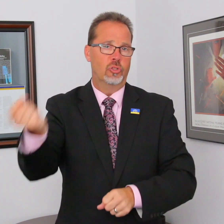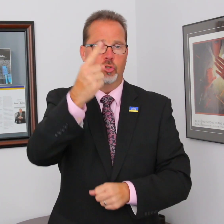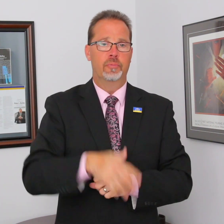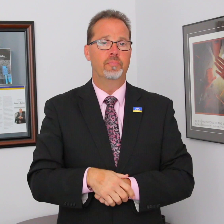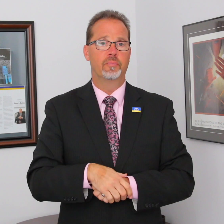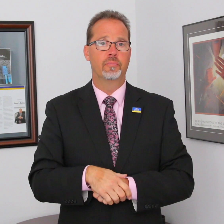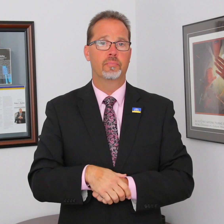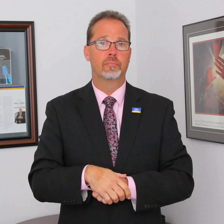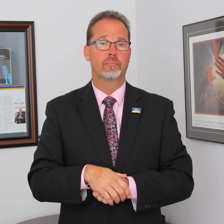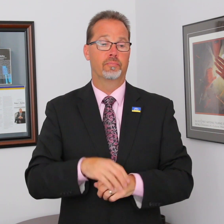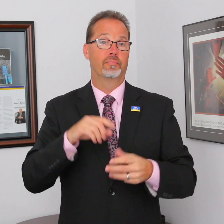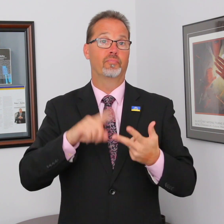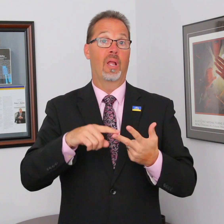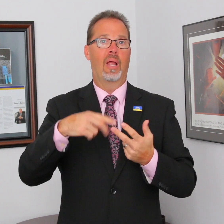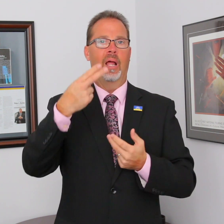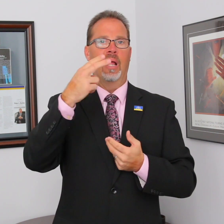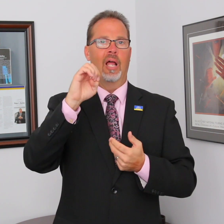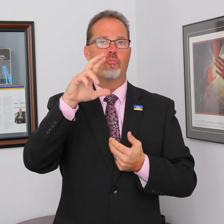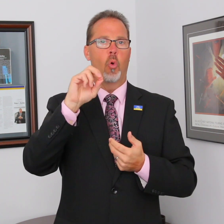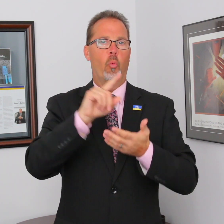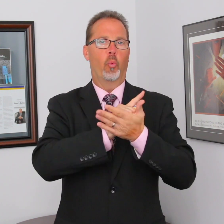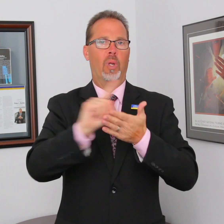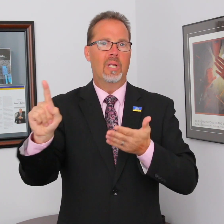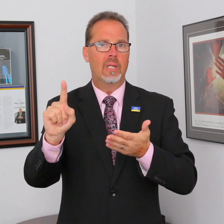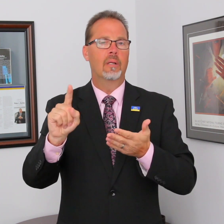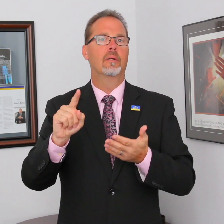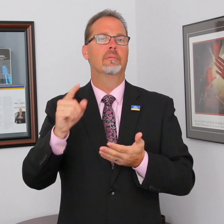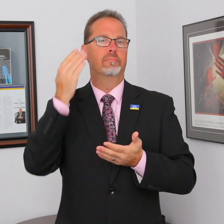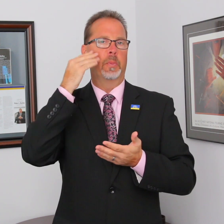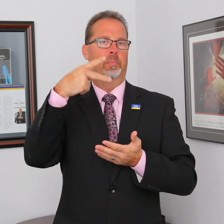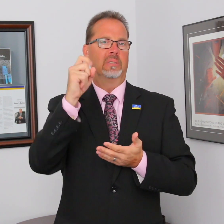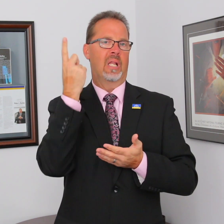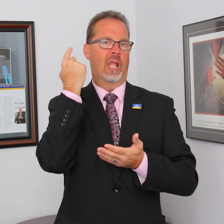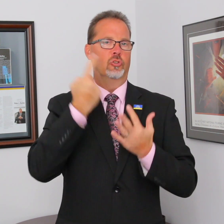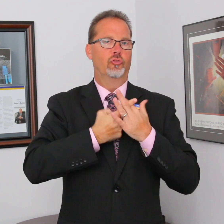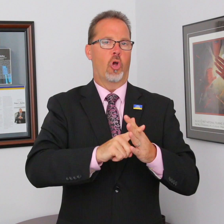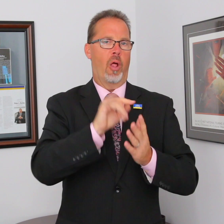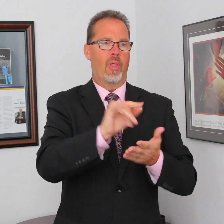look forward to doing it again next year. I also wanted to mention heroes week which